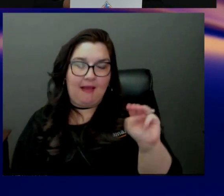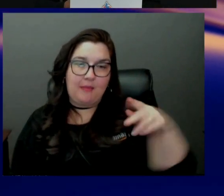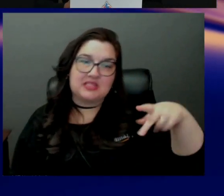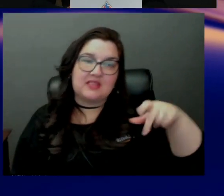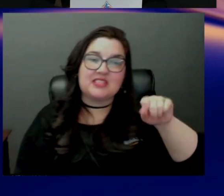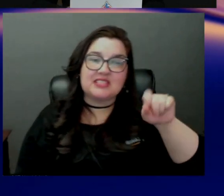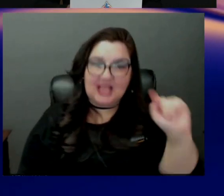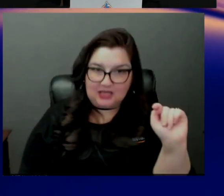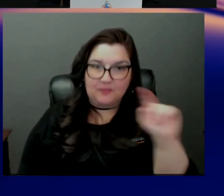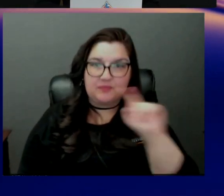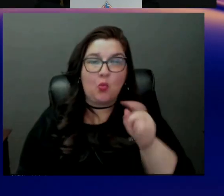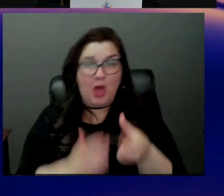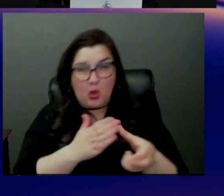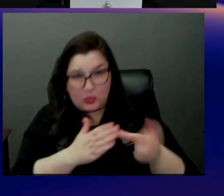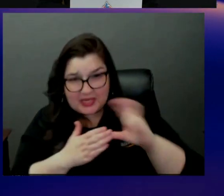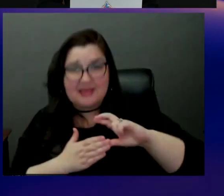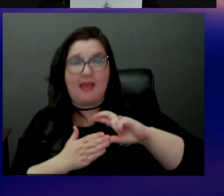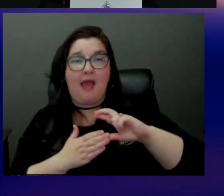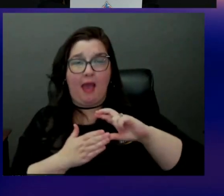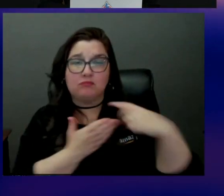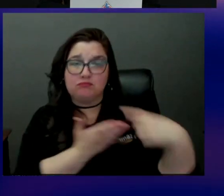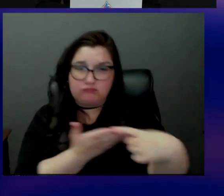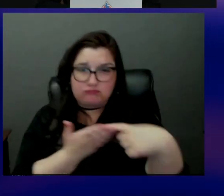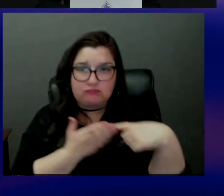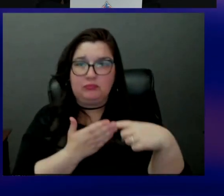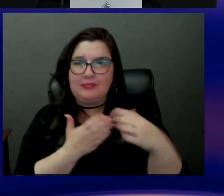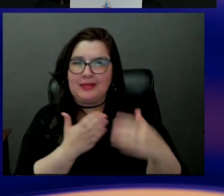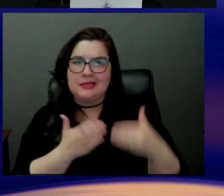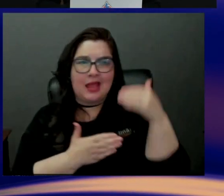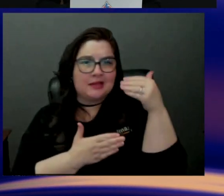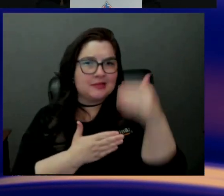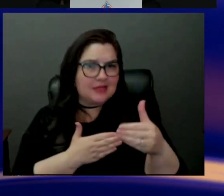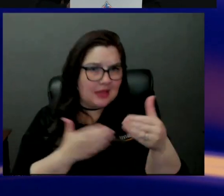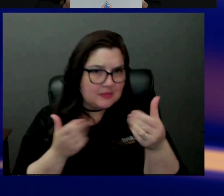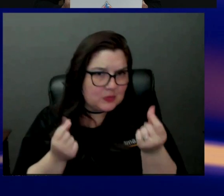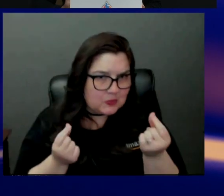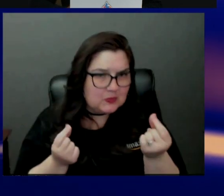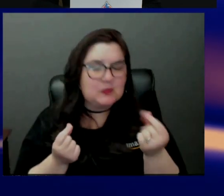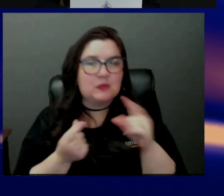and discuss together what the exact next steps are for you to hopefully become certified